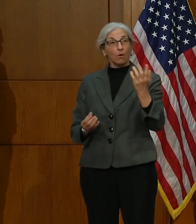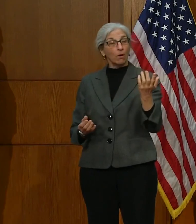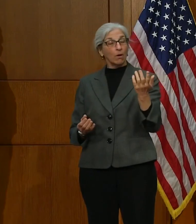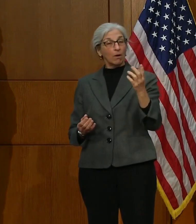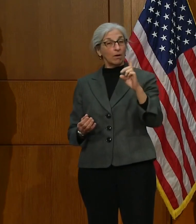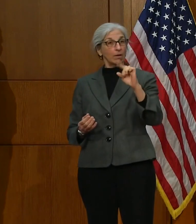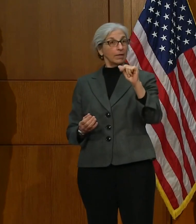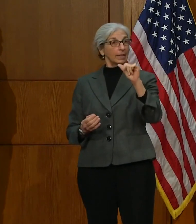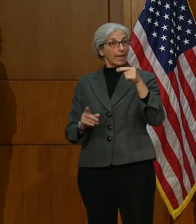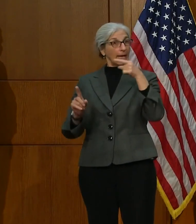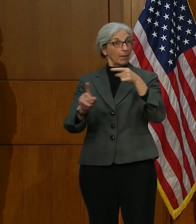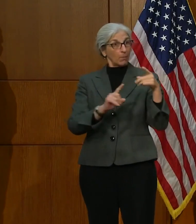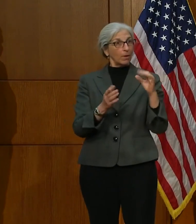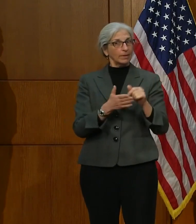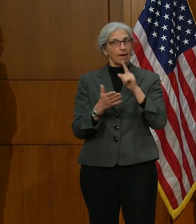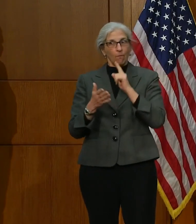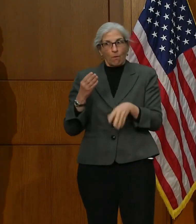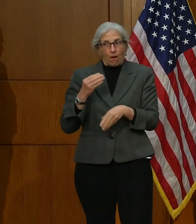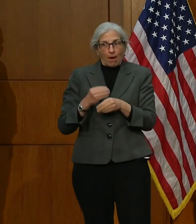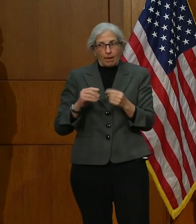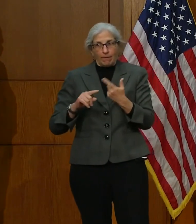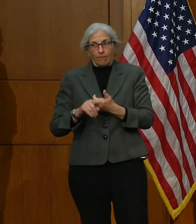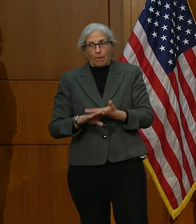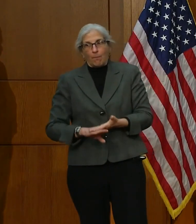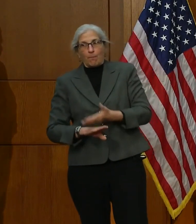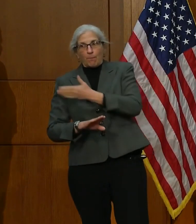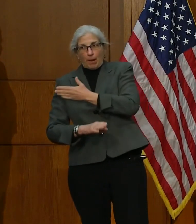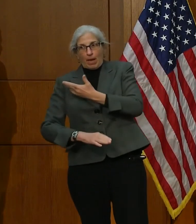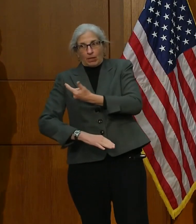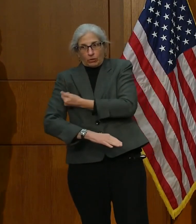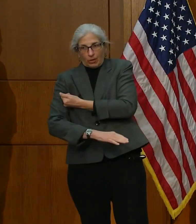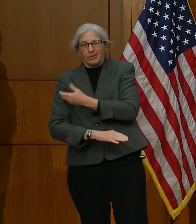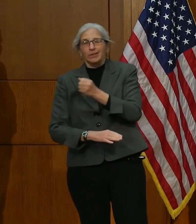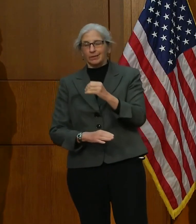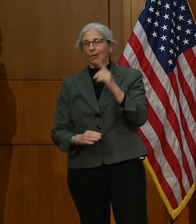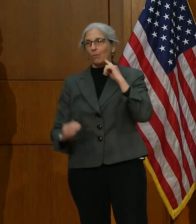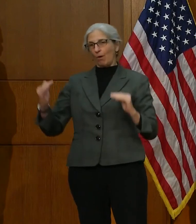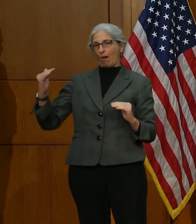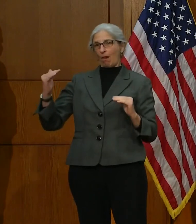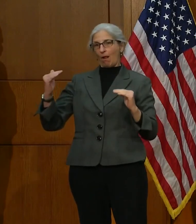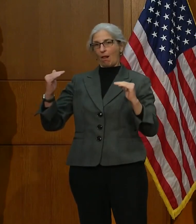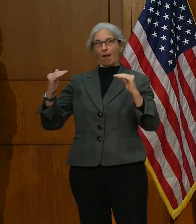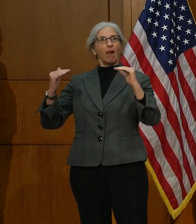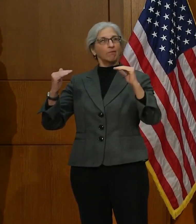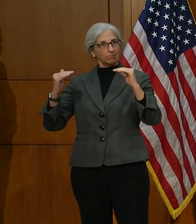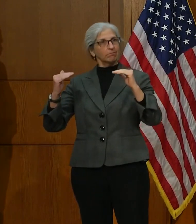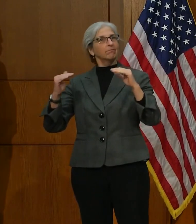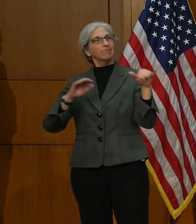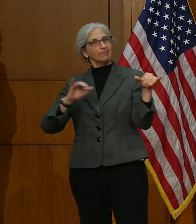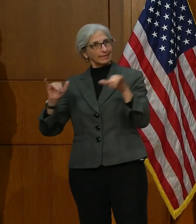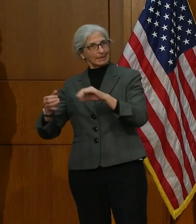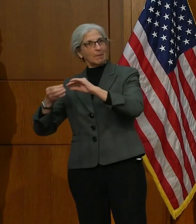AN ADDITIONAL 20,000 DATA POINTS THAT HAVE BEEN ADDED FROM PAST SHOTS THAT HAVE BEEN ADMINISTERED, AND SO WE'RE